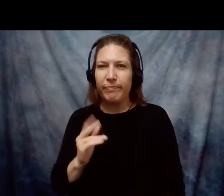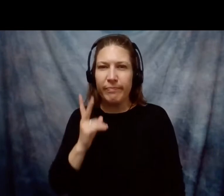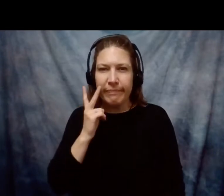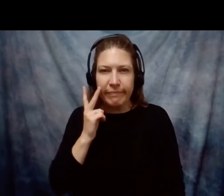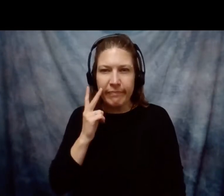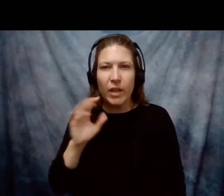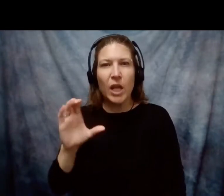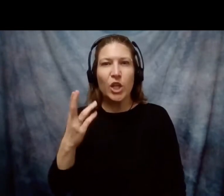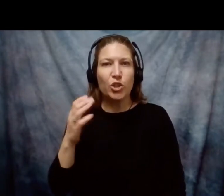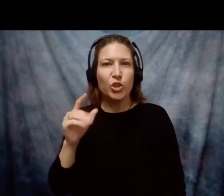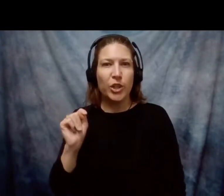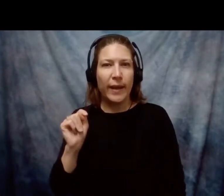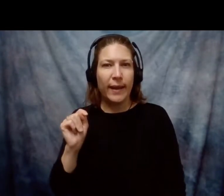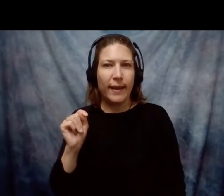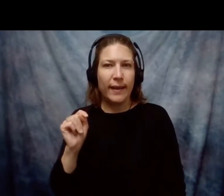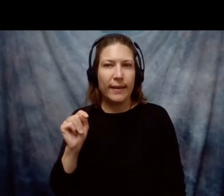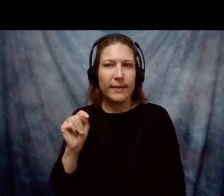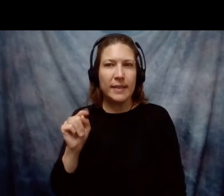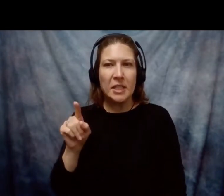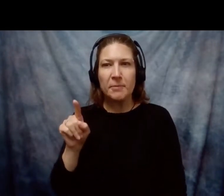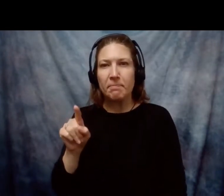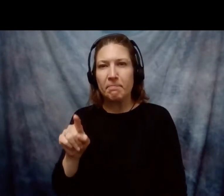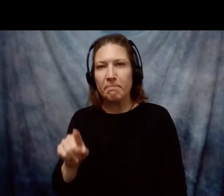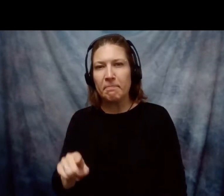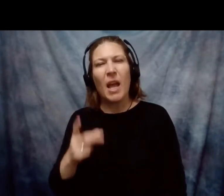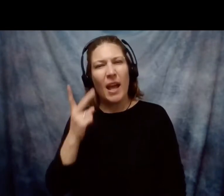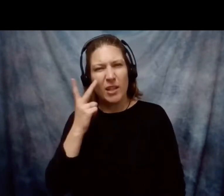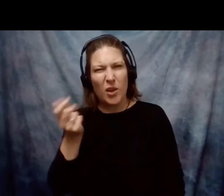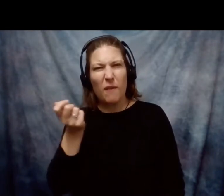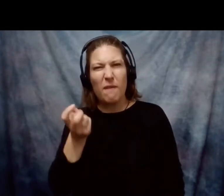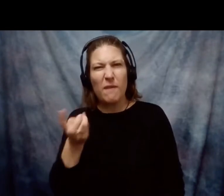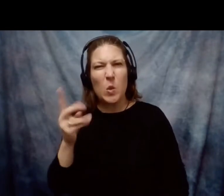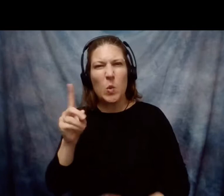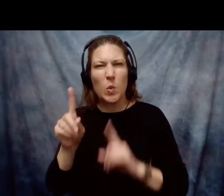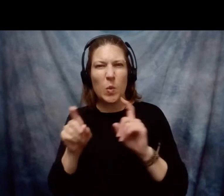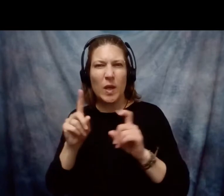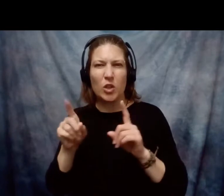i did see some questions in there there's a few things going on but a lot of it is um